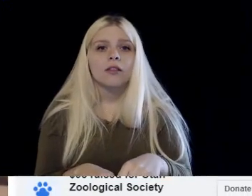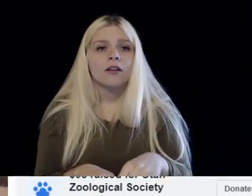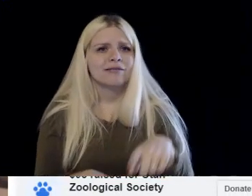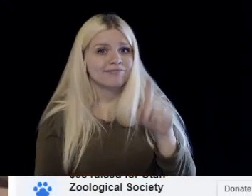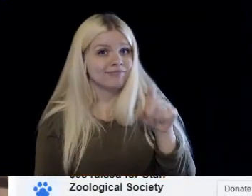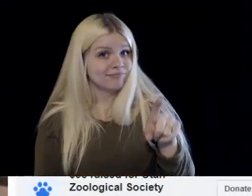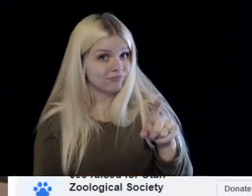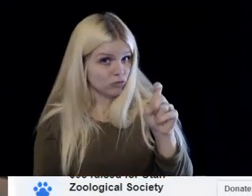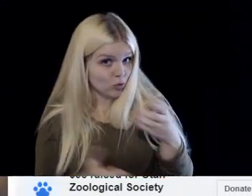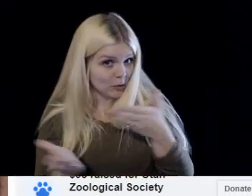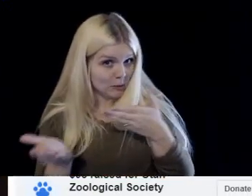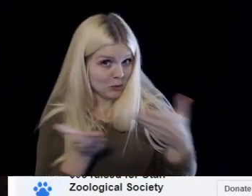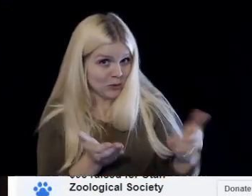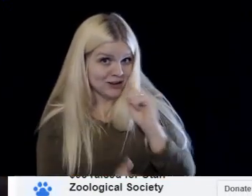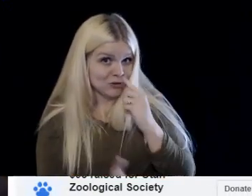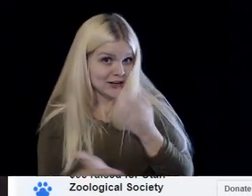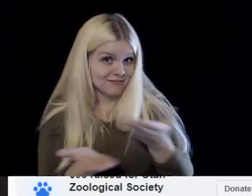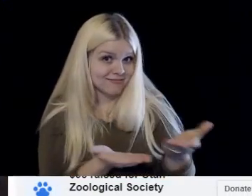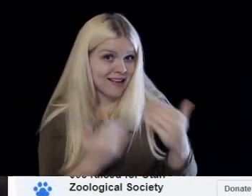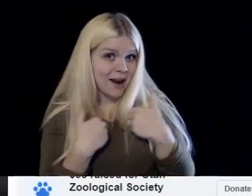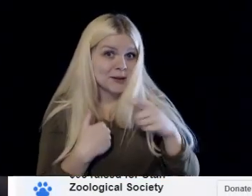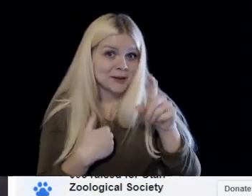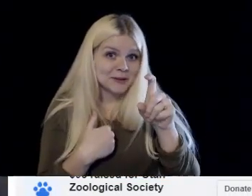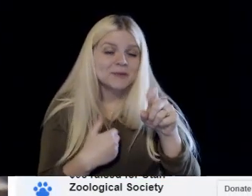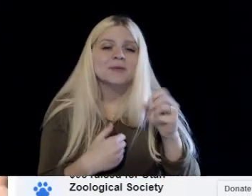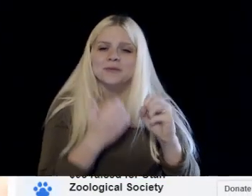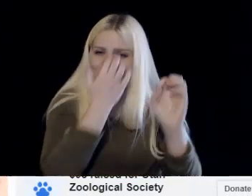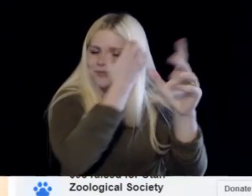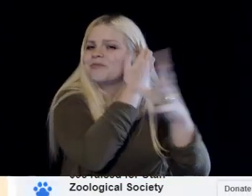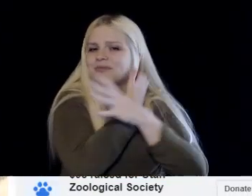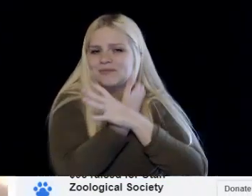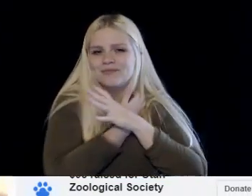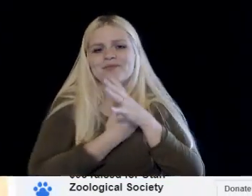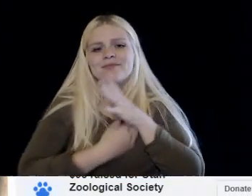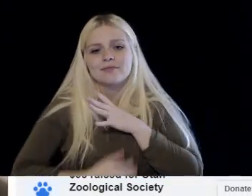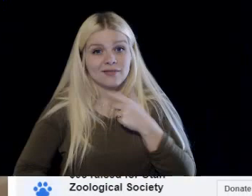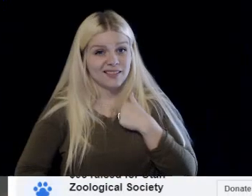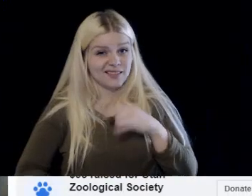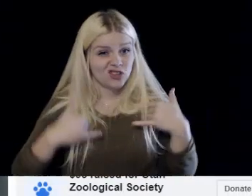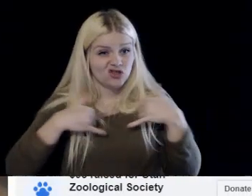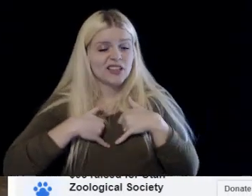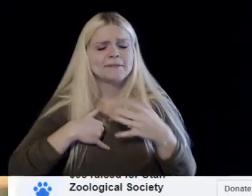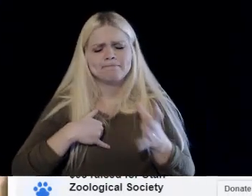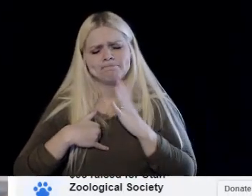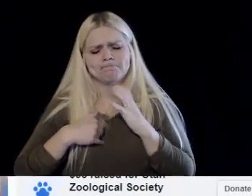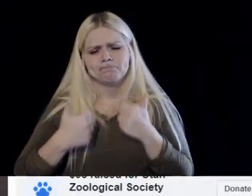Erica: Alright. You guys said I need to put on a life jacket, so let's get all geared up.